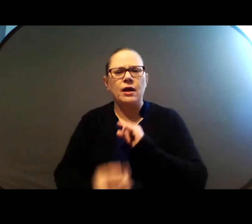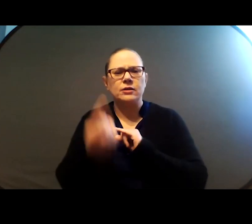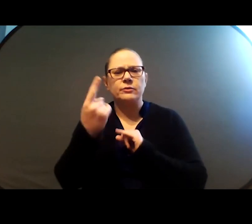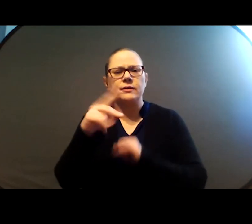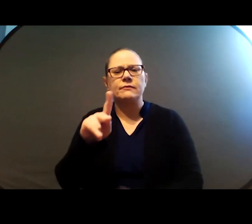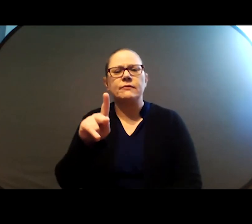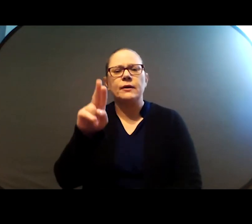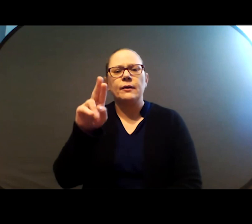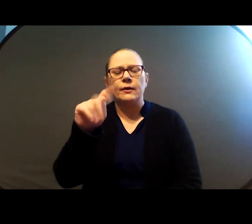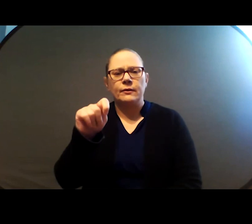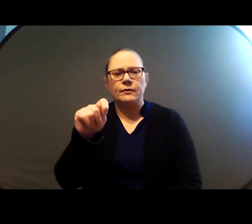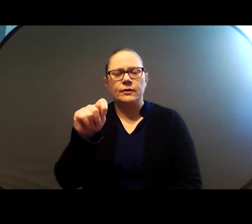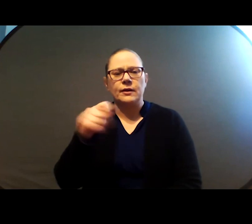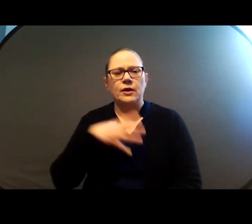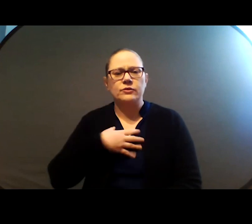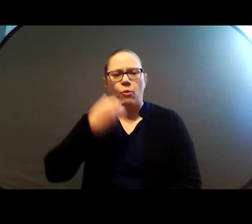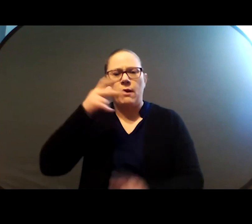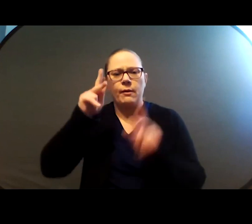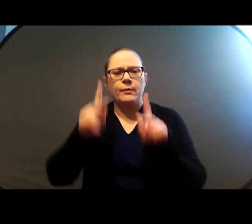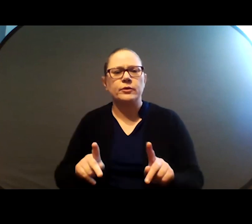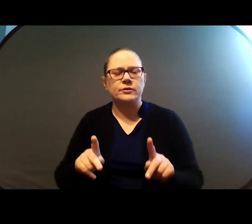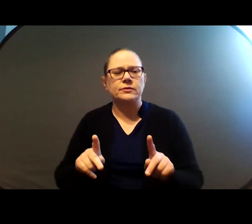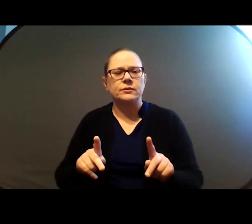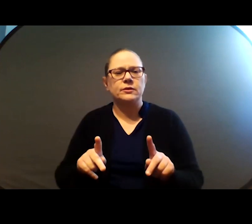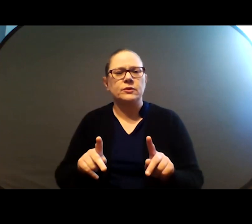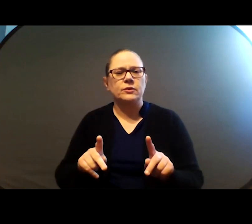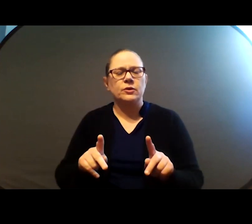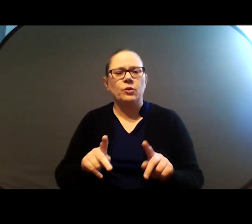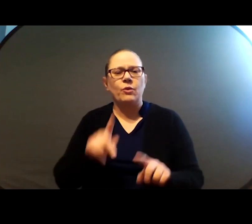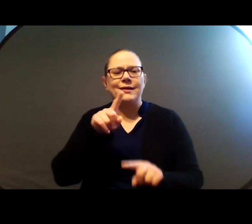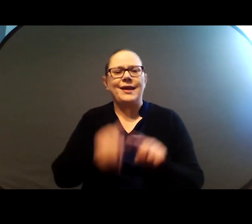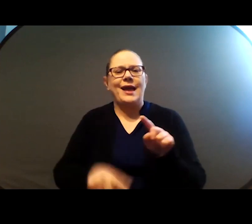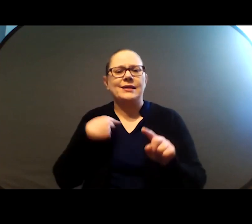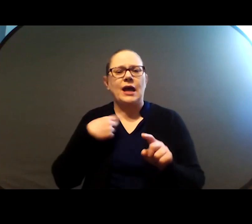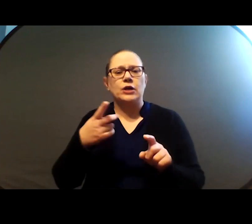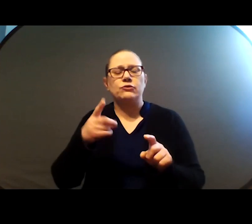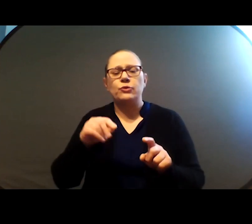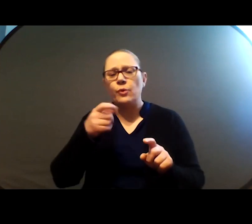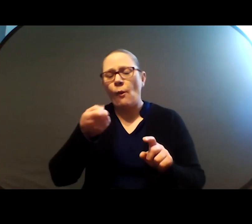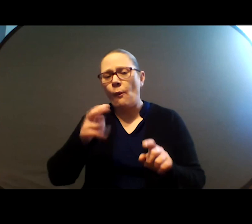"As a white person what can't I do or pay attention to on a personal day-to-day